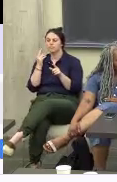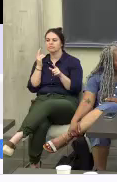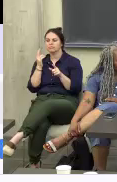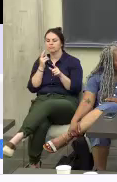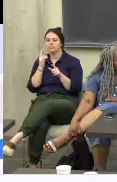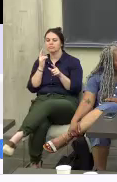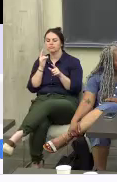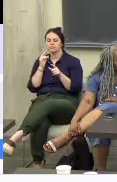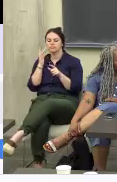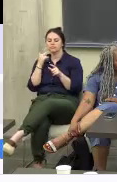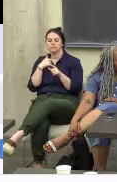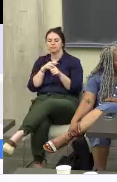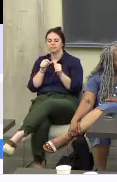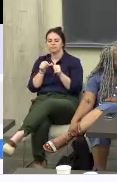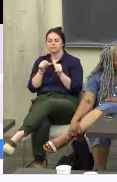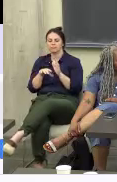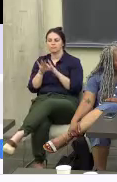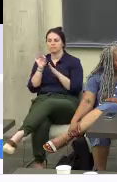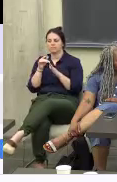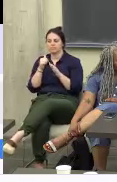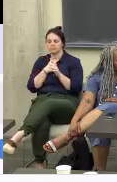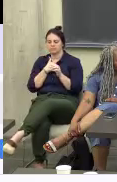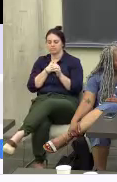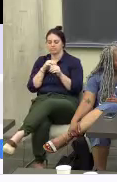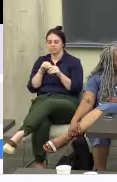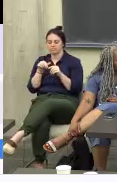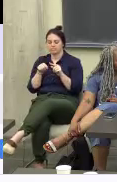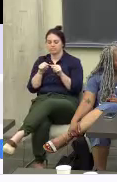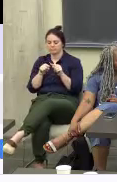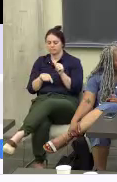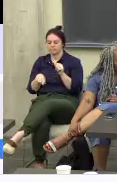we continue to find ourselves in this cycle is because we